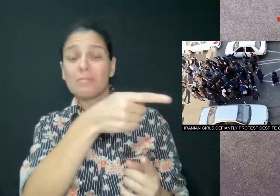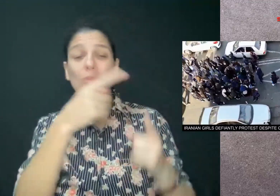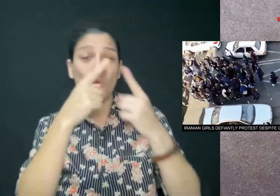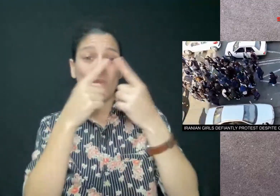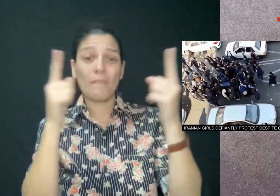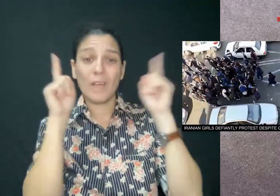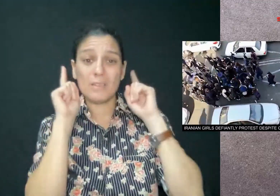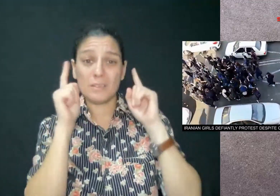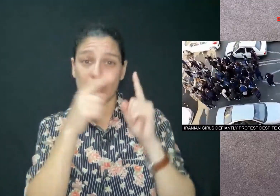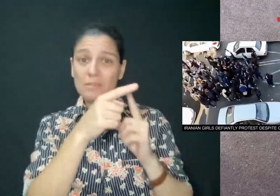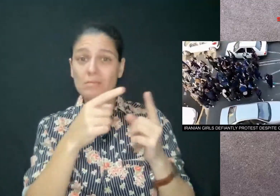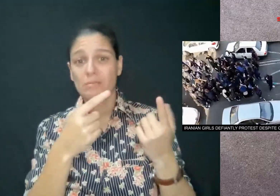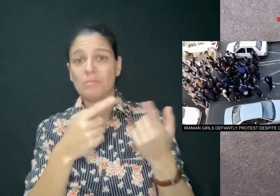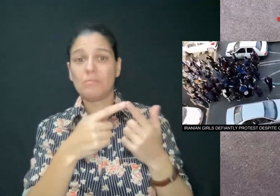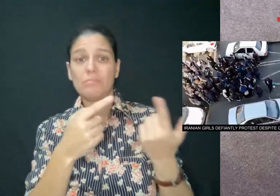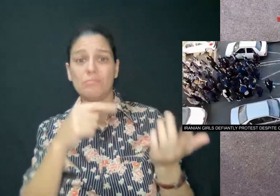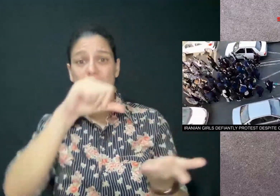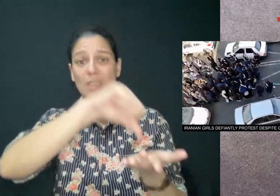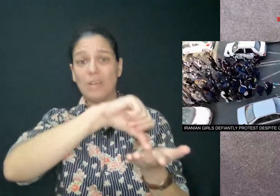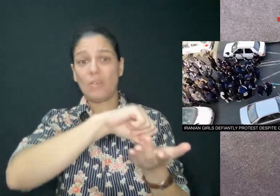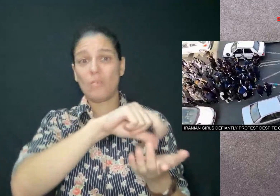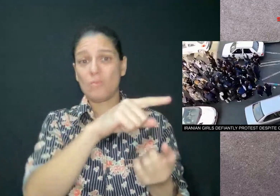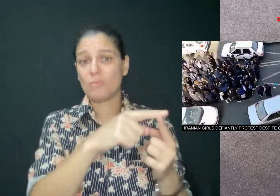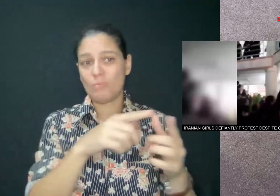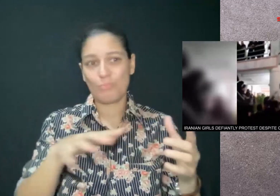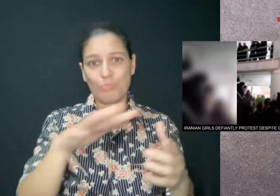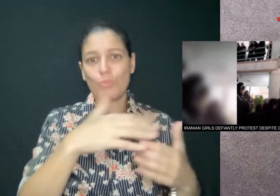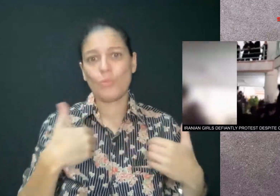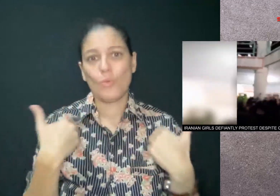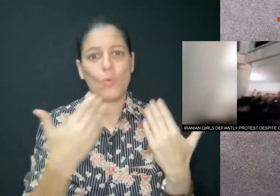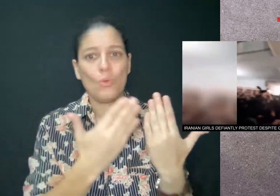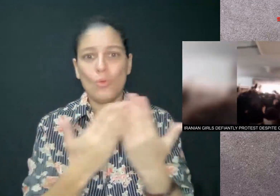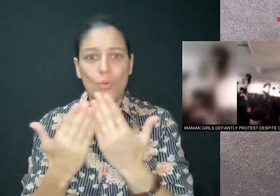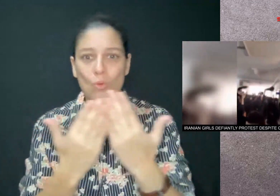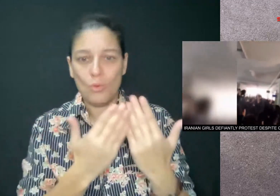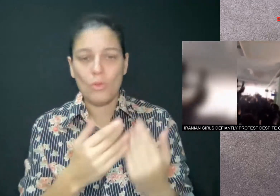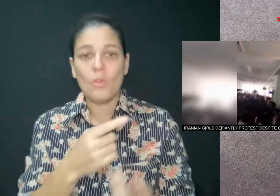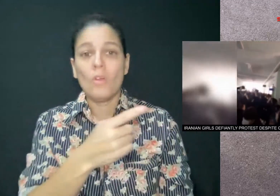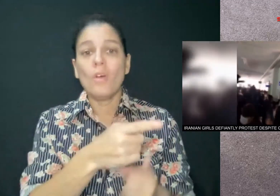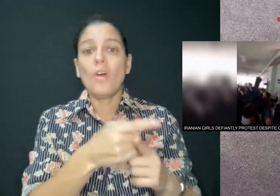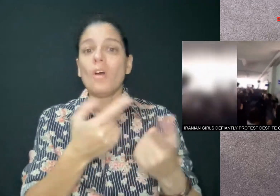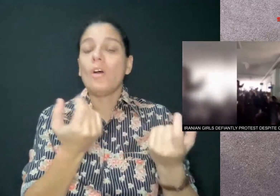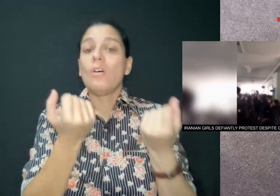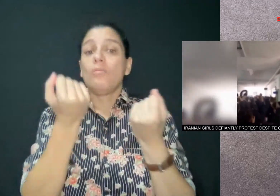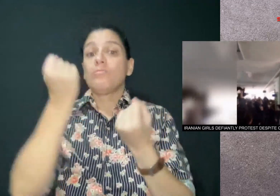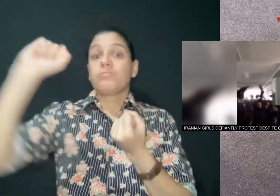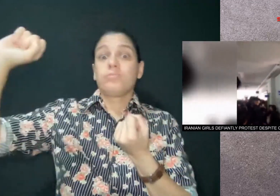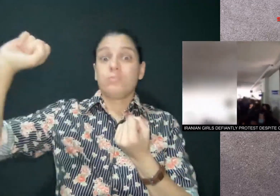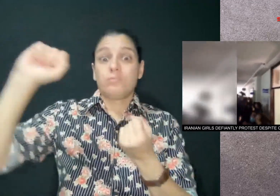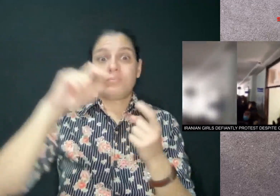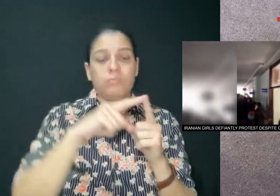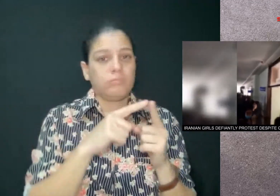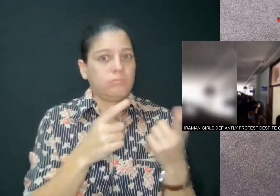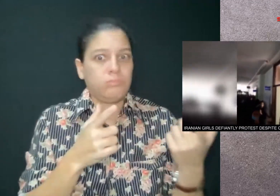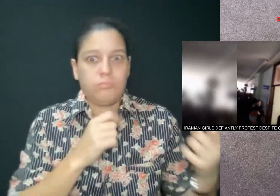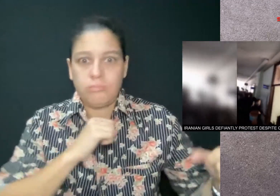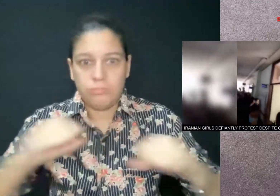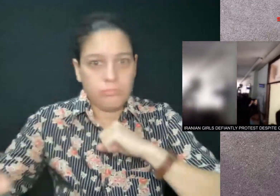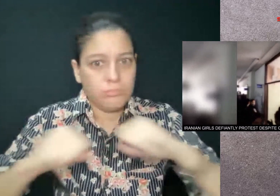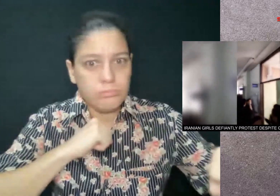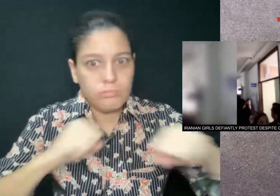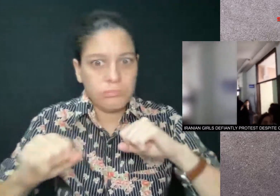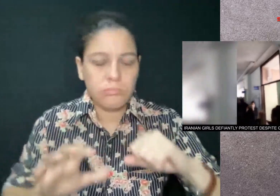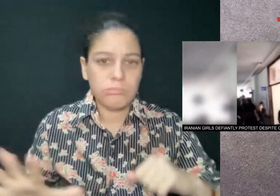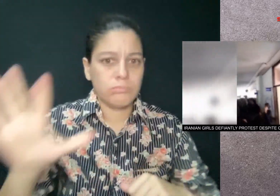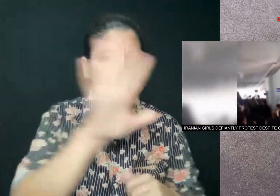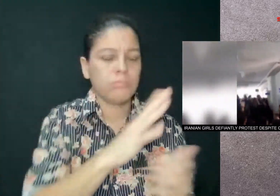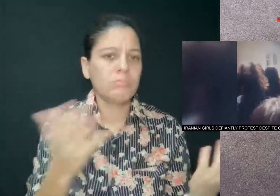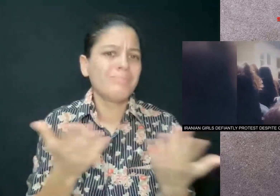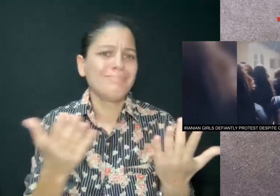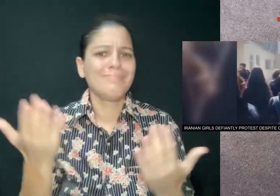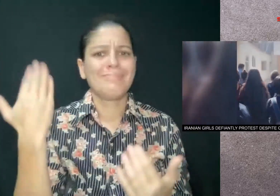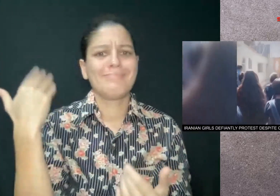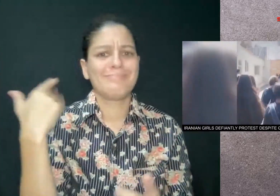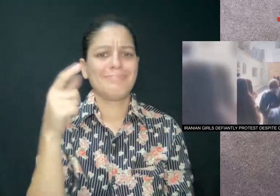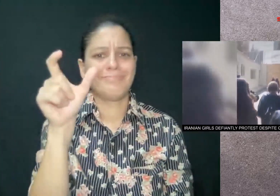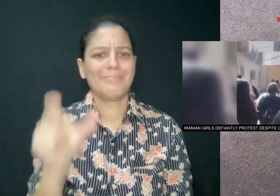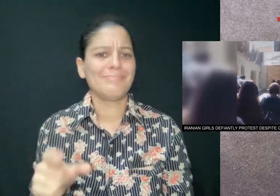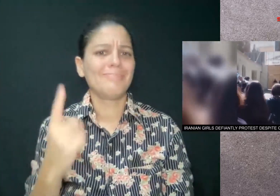Tehran to young school children the uprising is part of a national movement caused by the